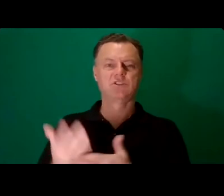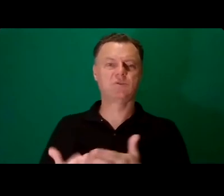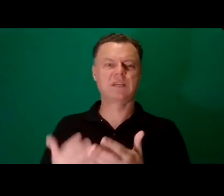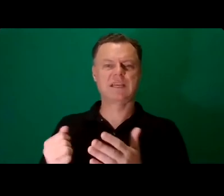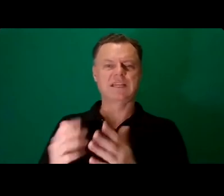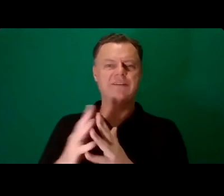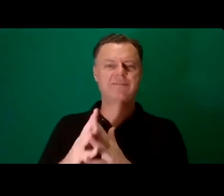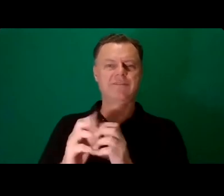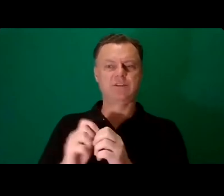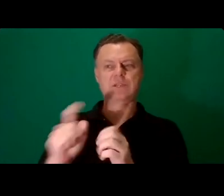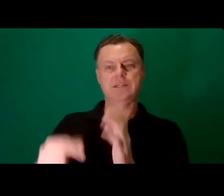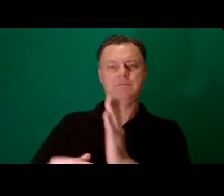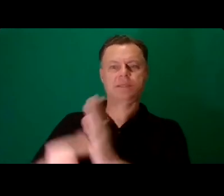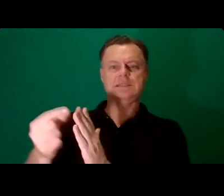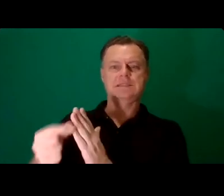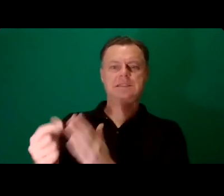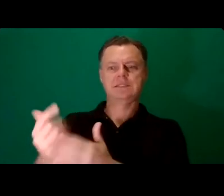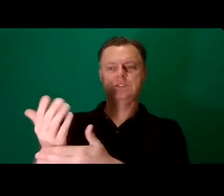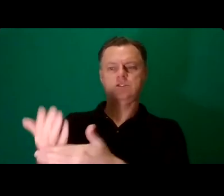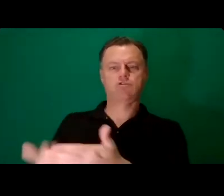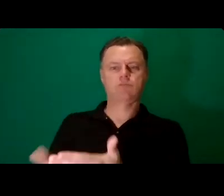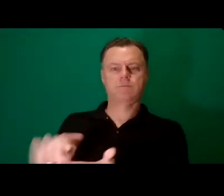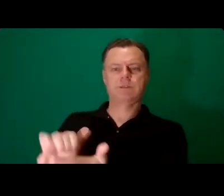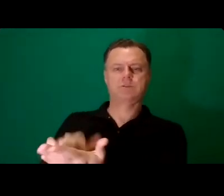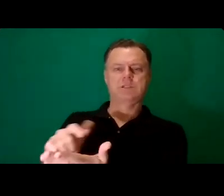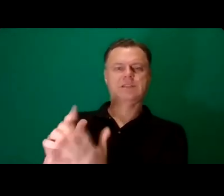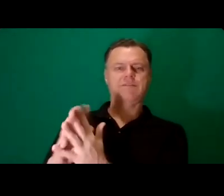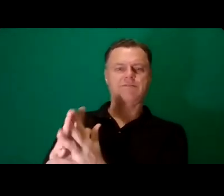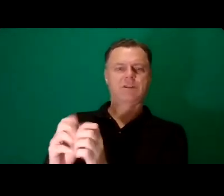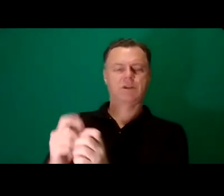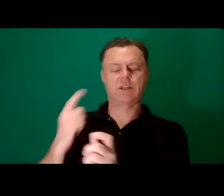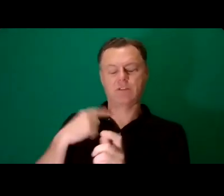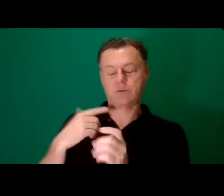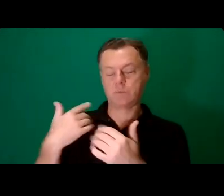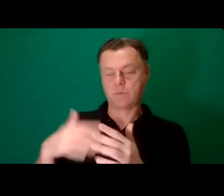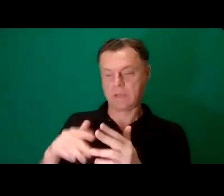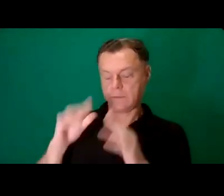And I thought "wow, this is so fascinating.